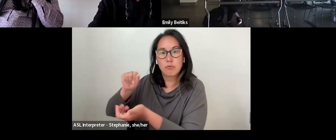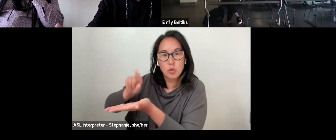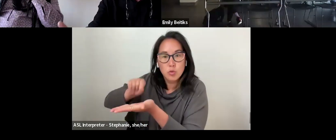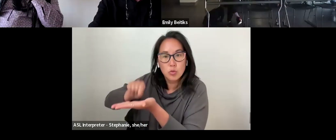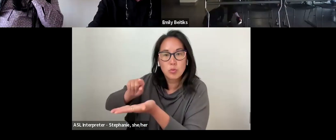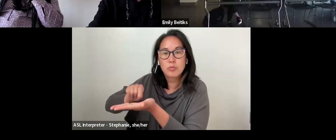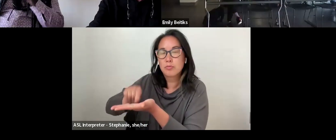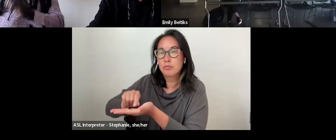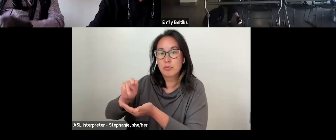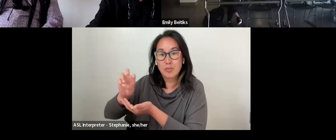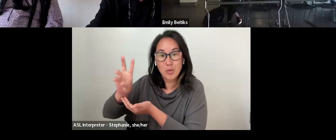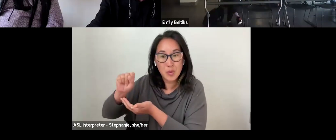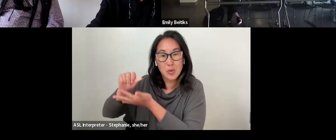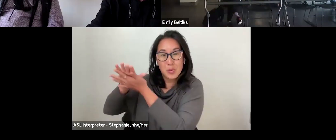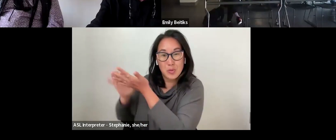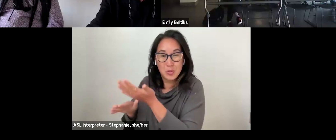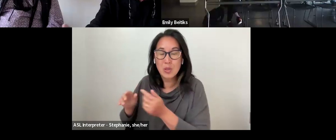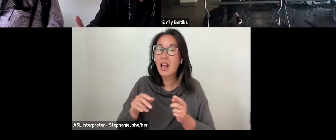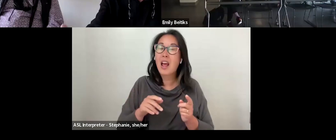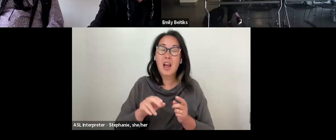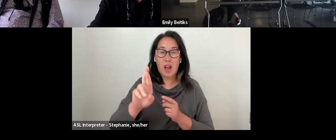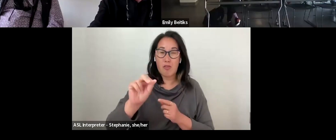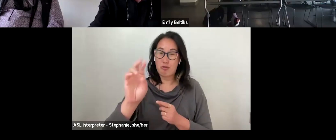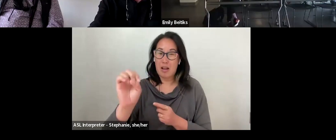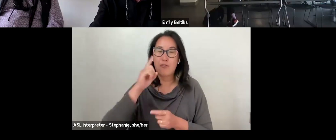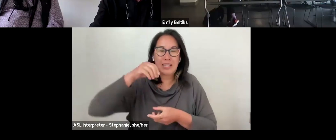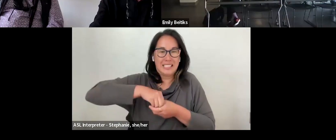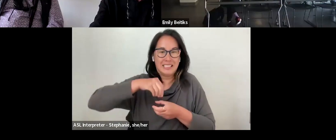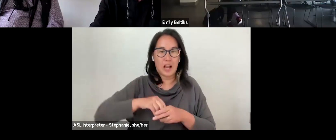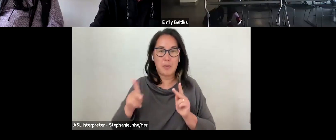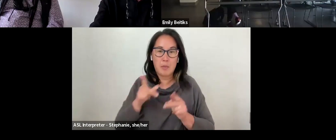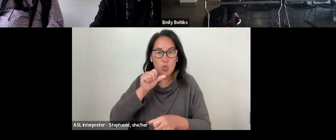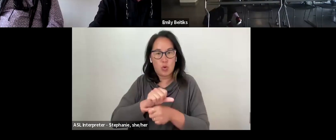It's actually very rare for insiders to speak out.